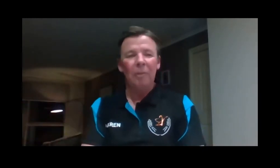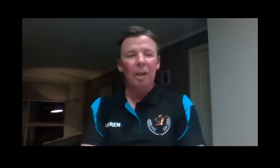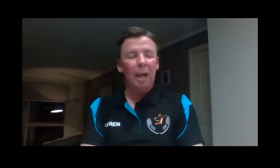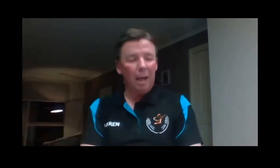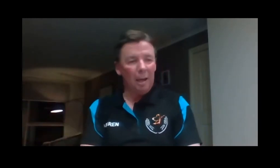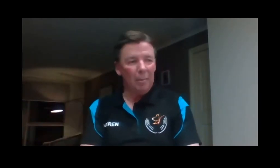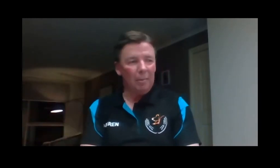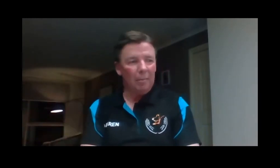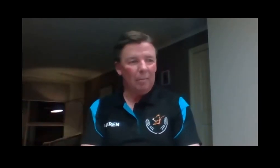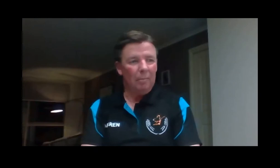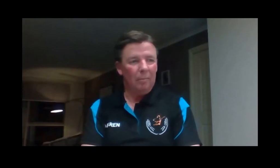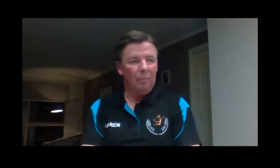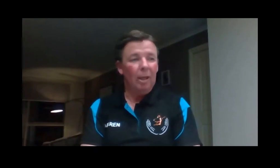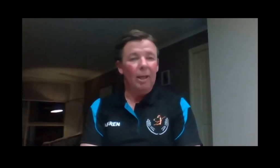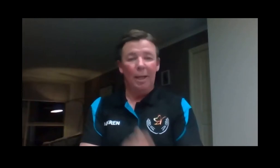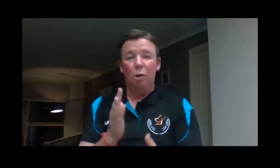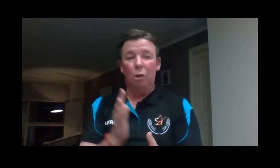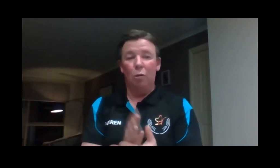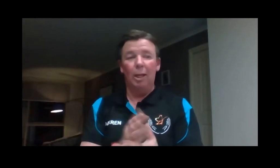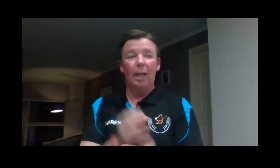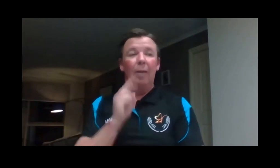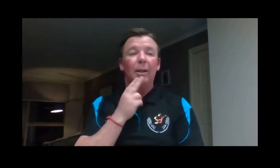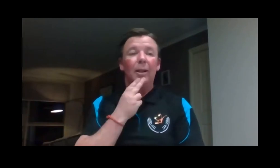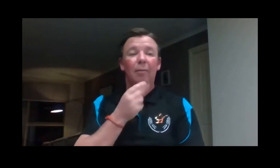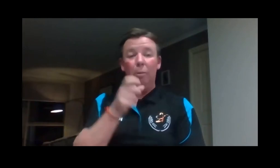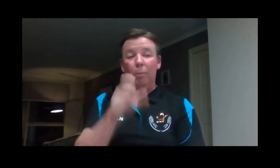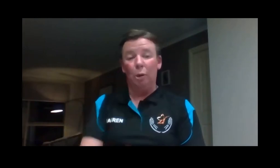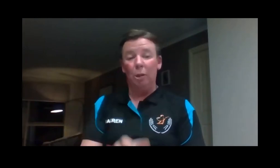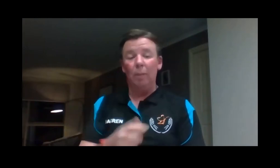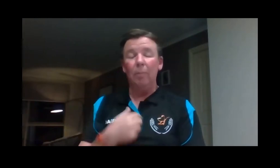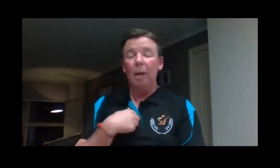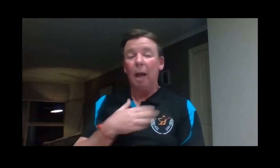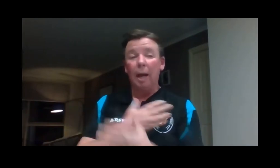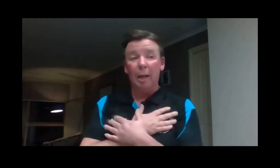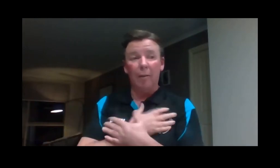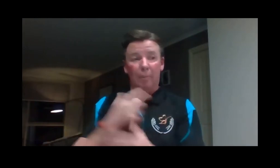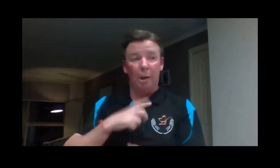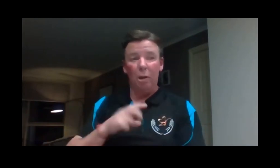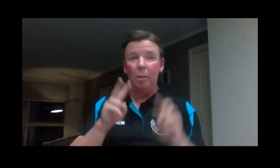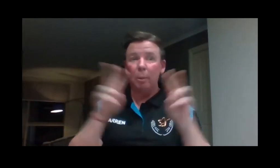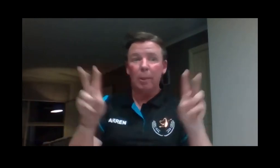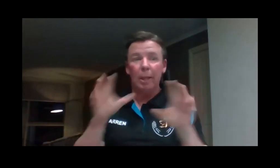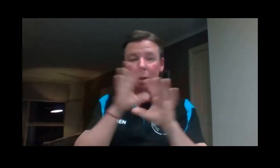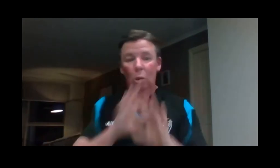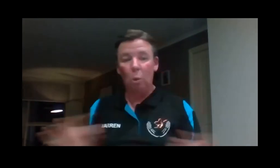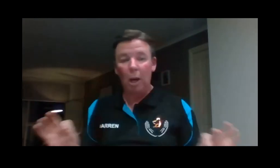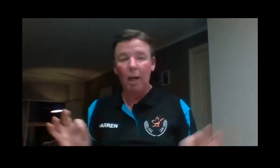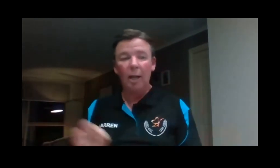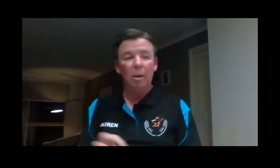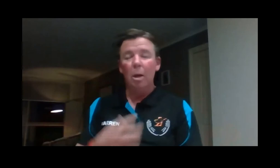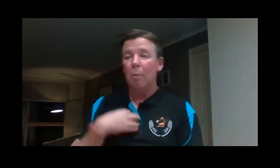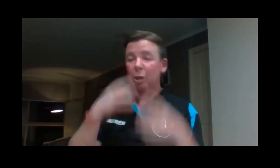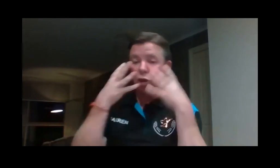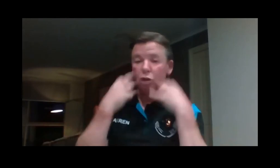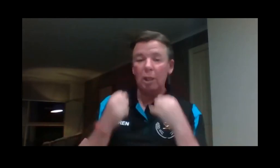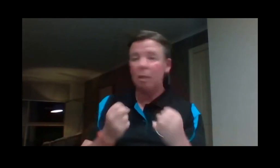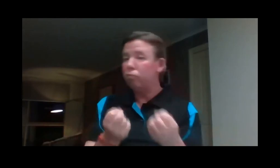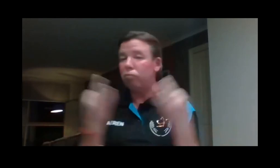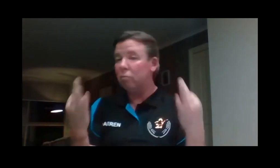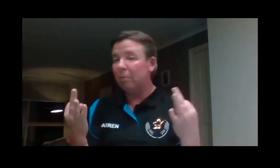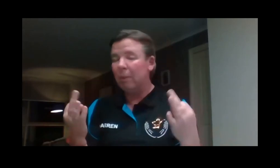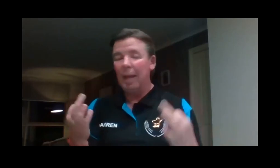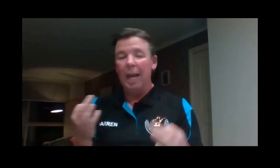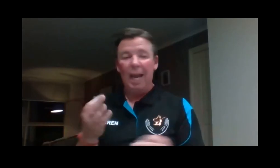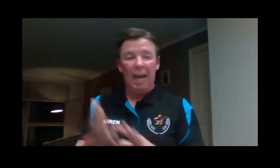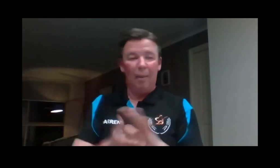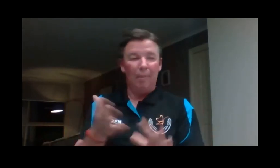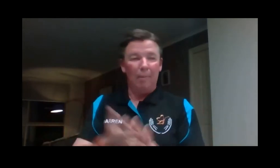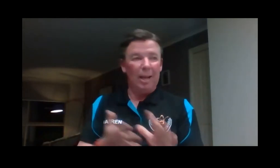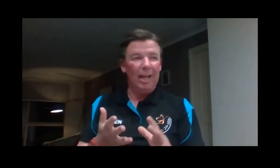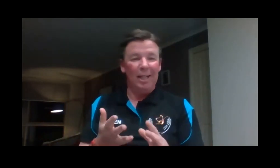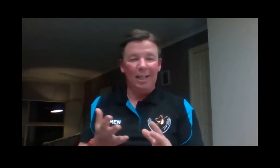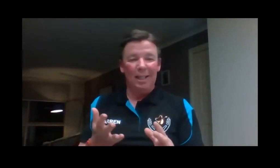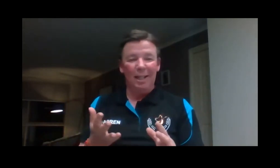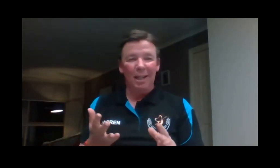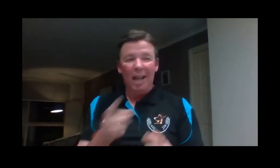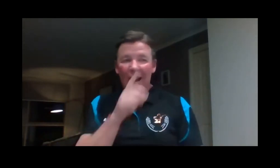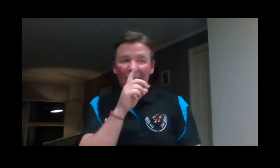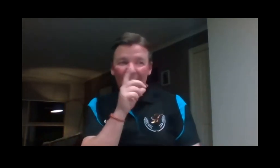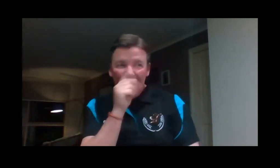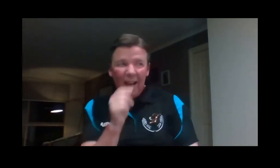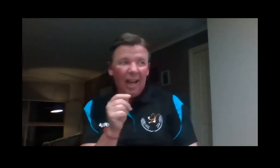So, really, as a Deaf person, I love it because of the peace and quiet, but the stress!